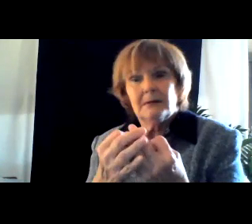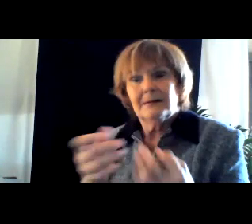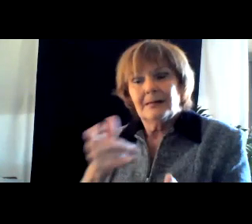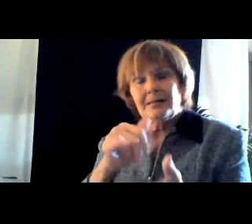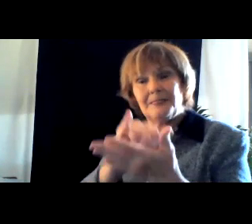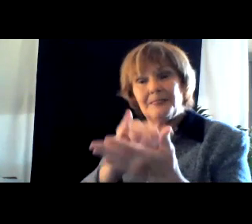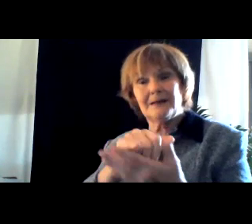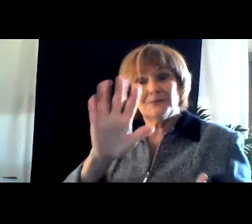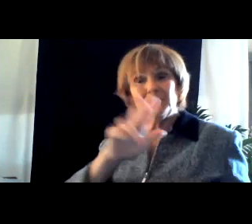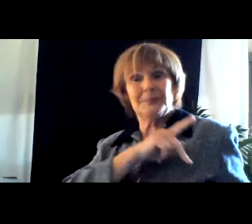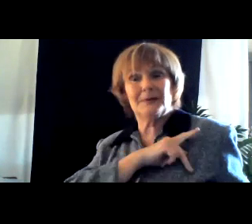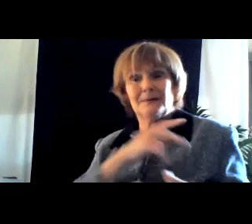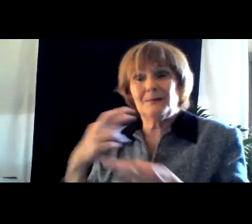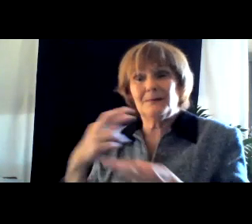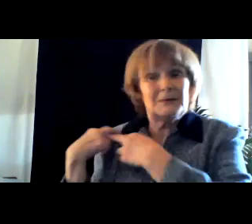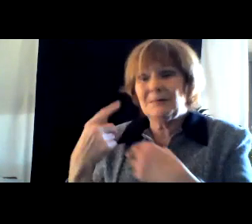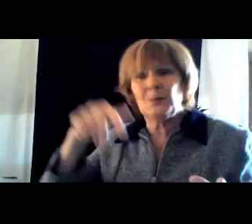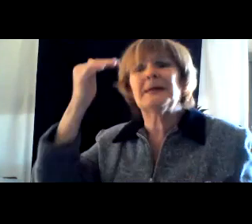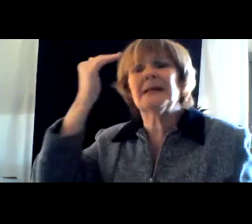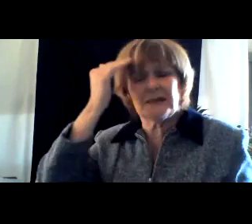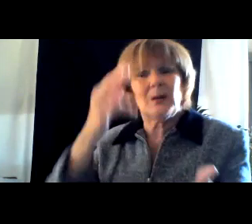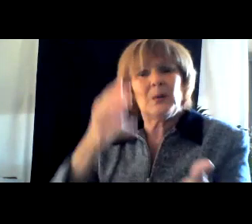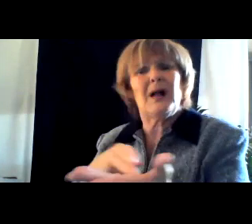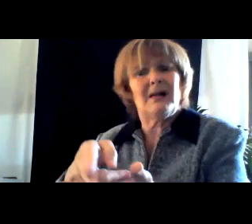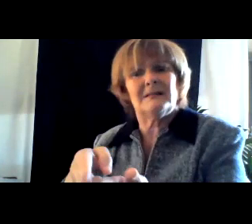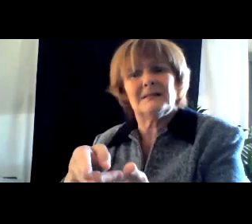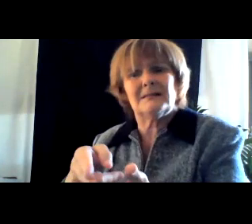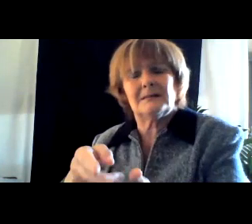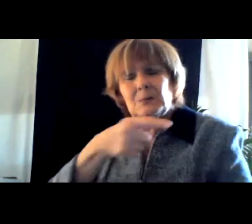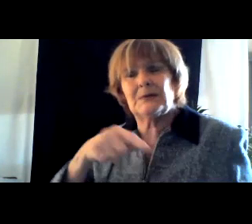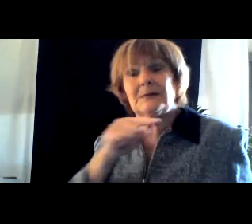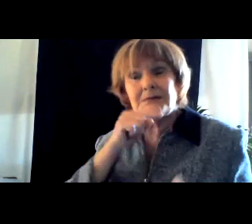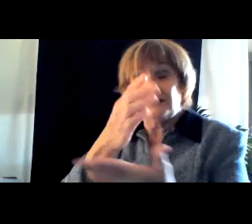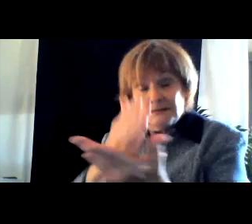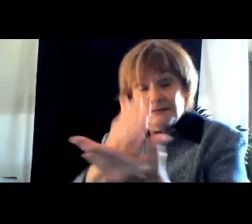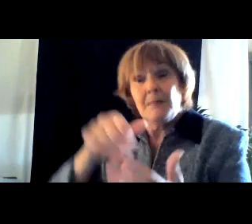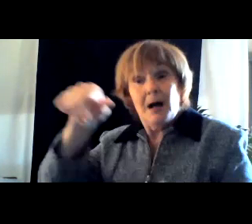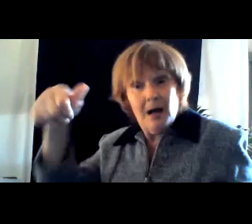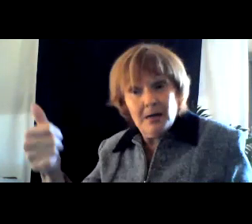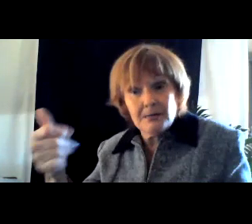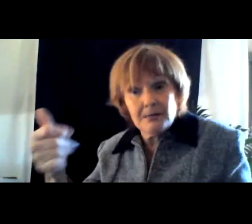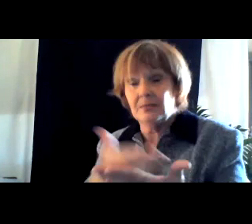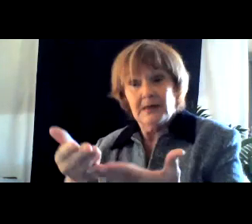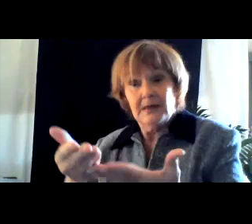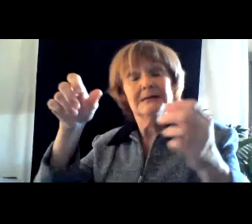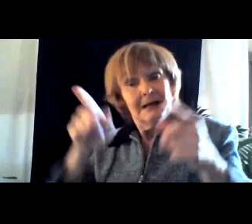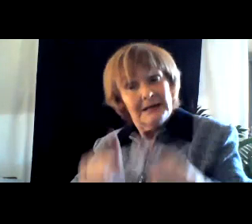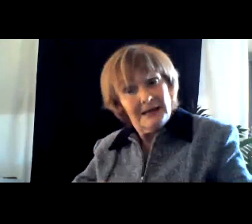but we are being very honest here when we say that there are some additional factors and systems at play that make it very difficult to do that.